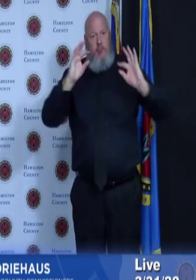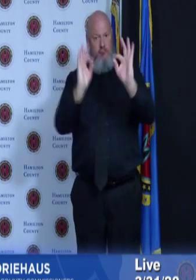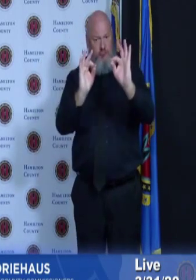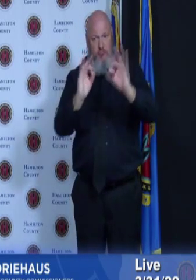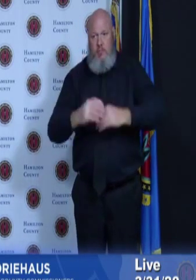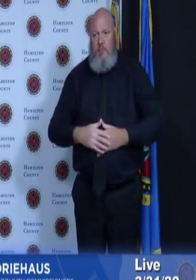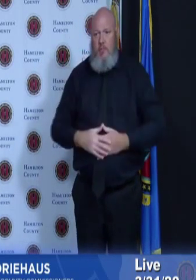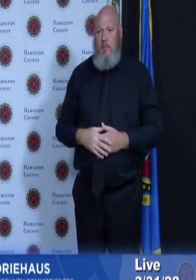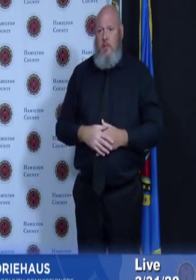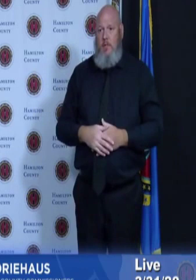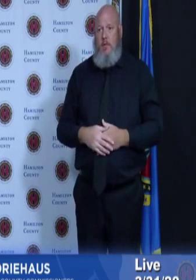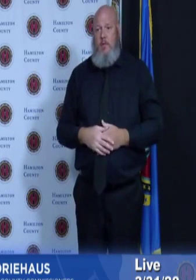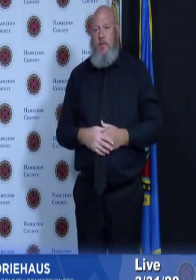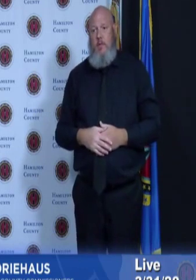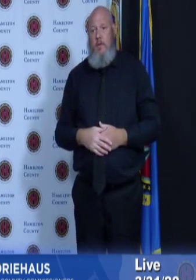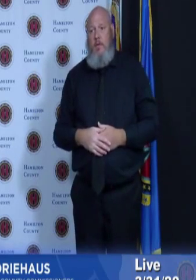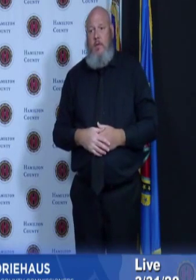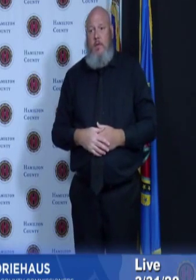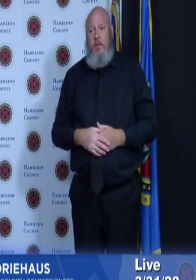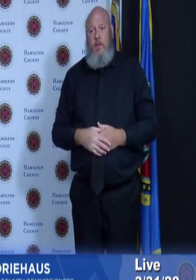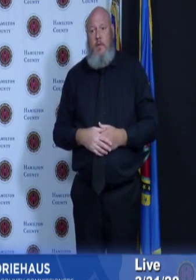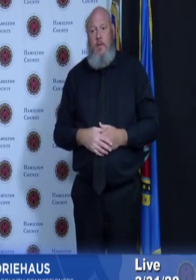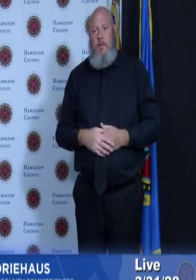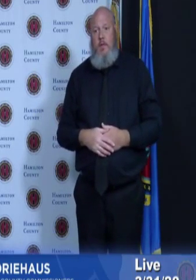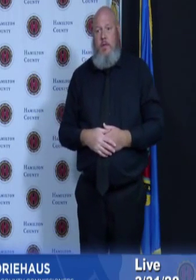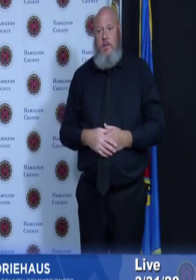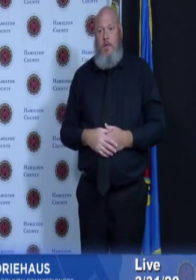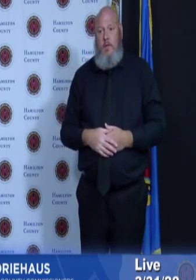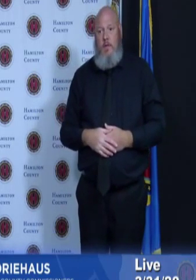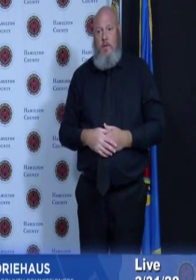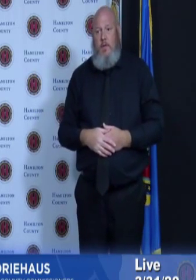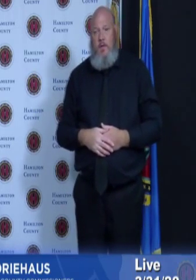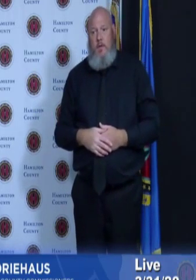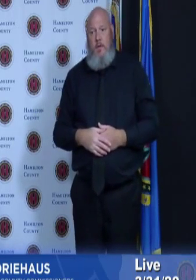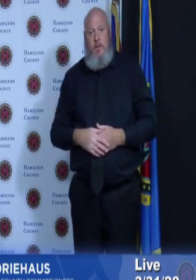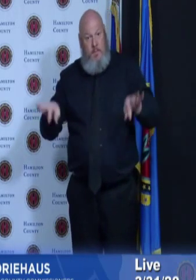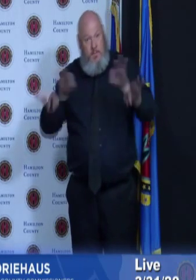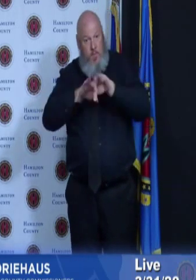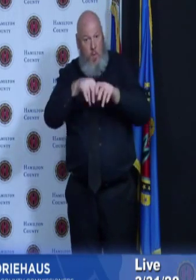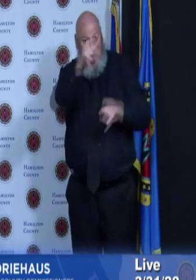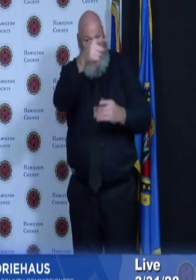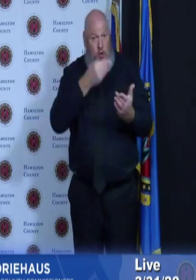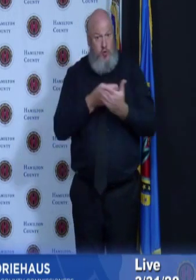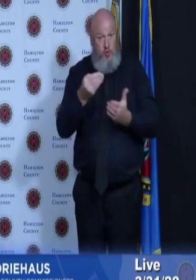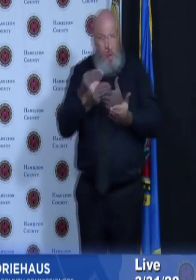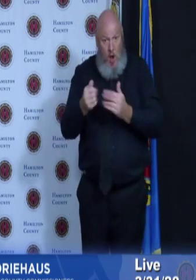about a half a block from a Kroger store and so I took a little field trip over